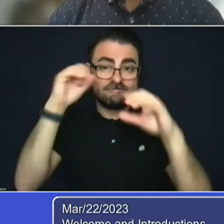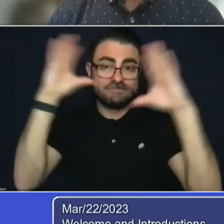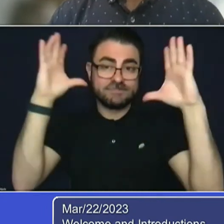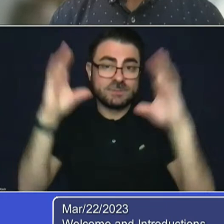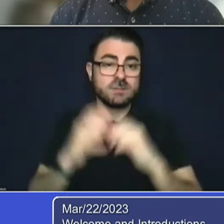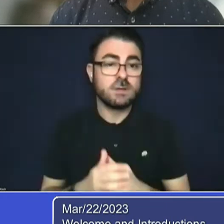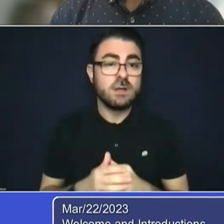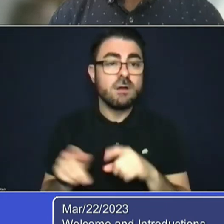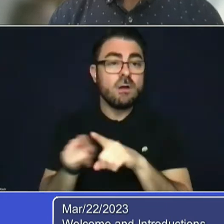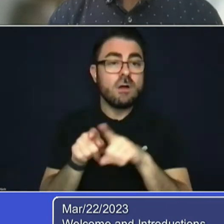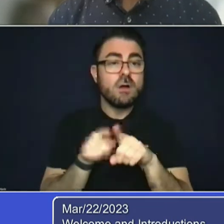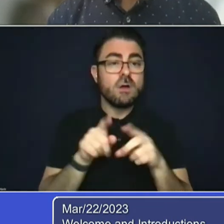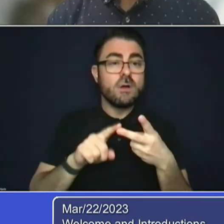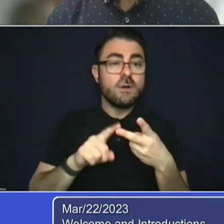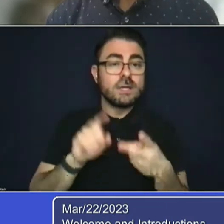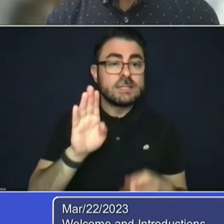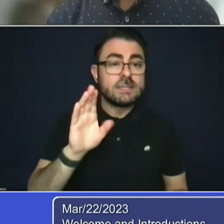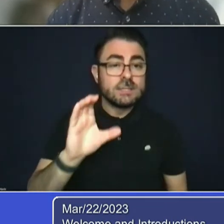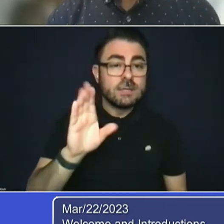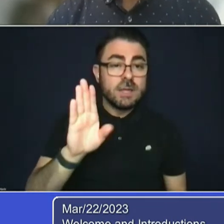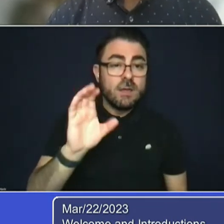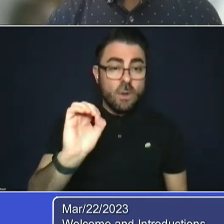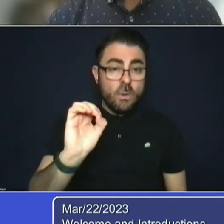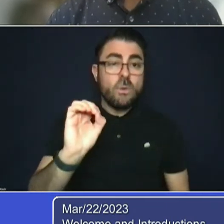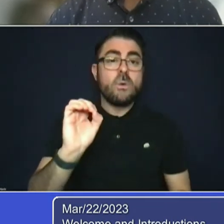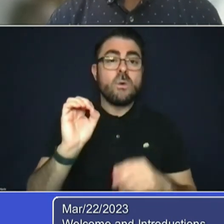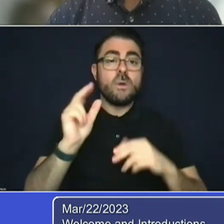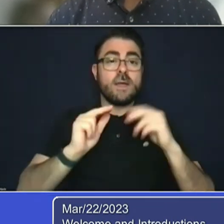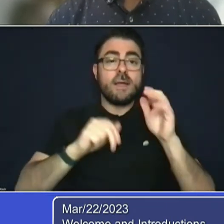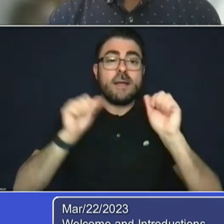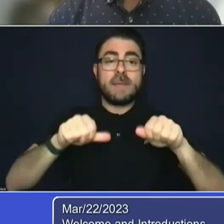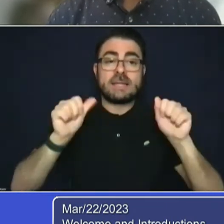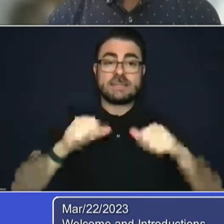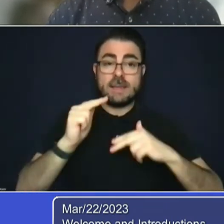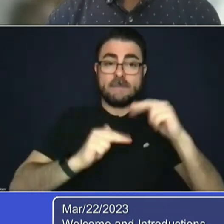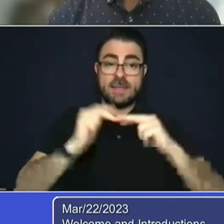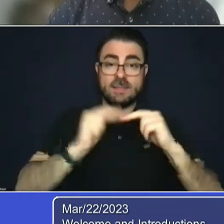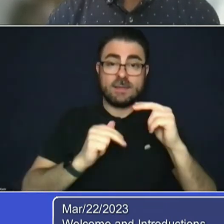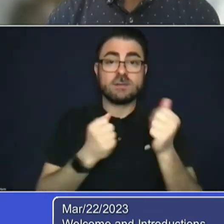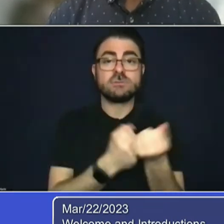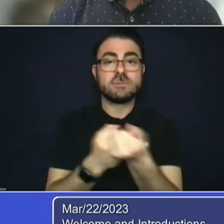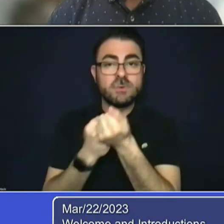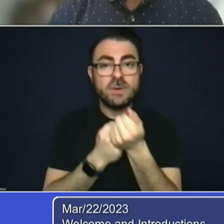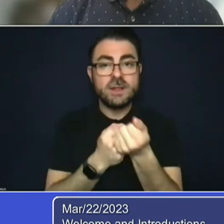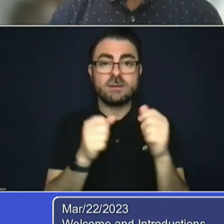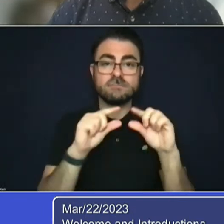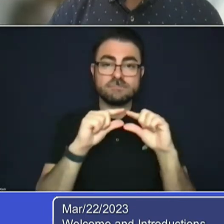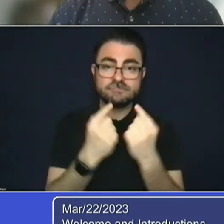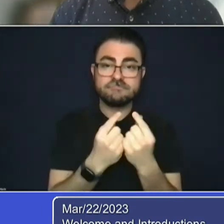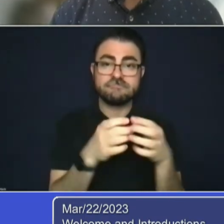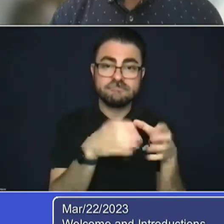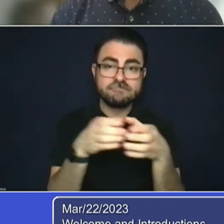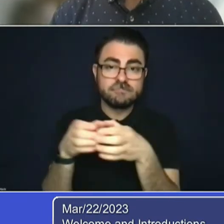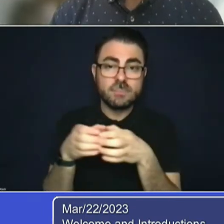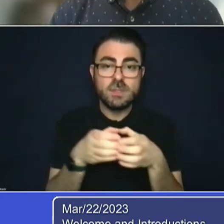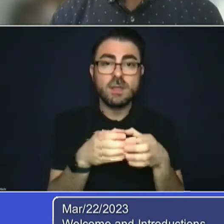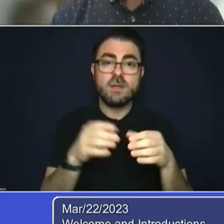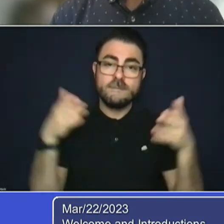AND THEN STRATEGIC PROGRAM 10 IS COMMUNITY BASED ORGANIZATION CAPACITY BUILDING.